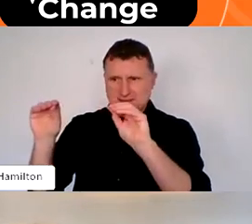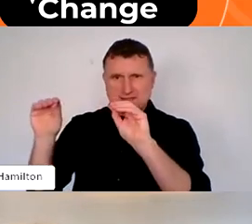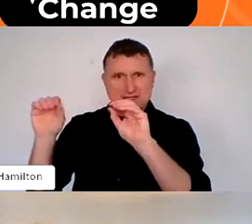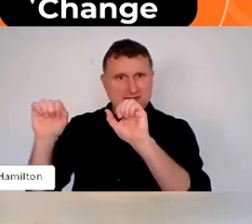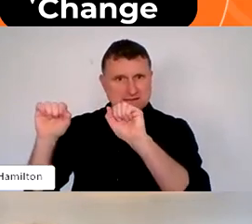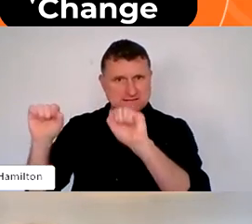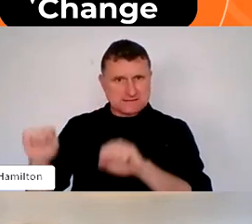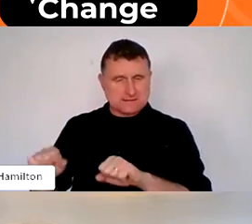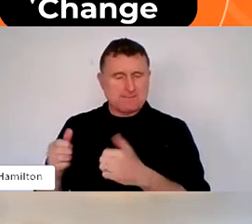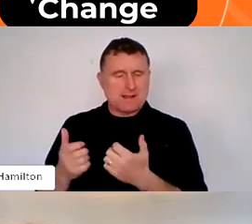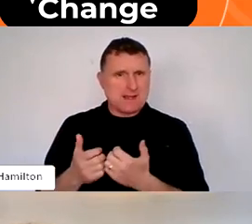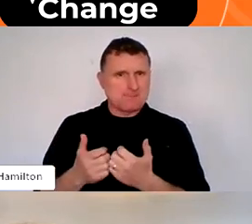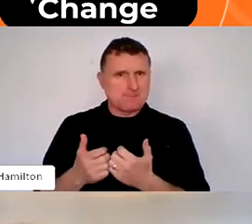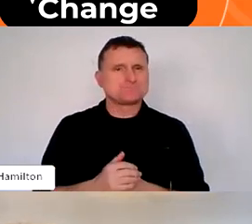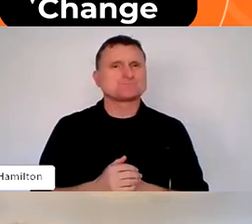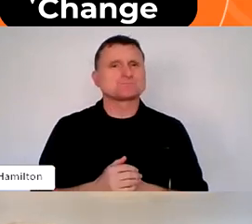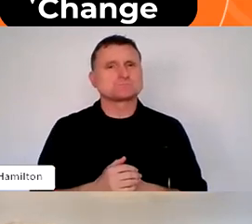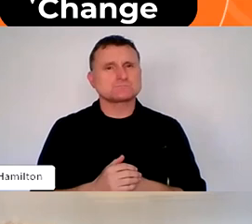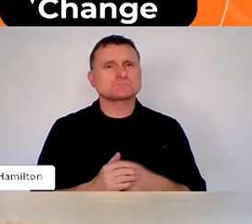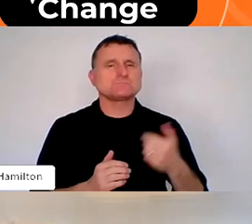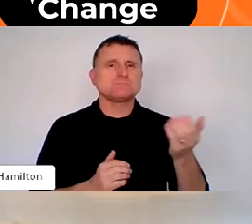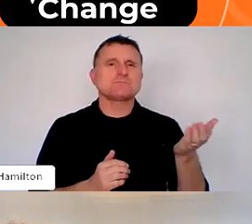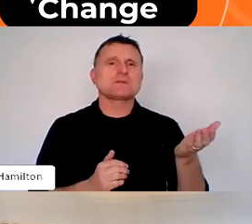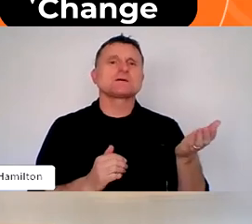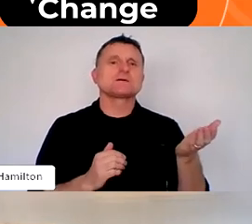use in our own teacher education now and try and sort of flip the